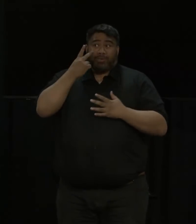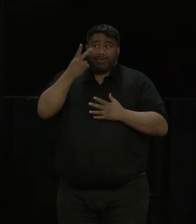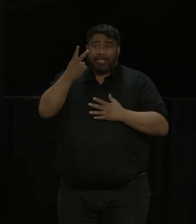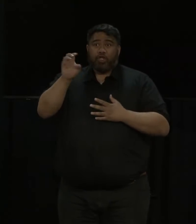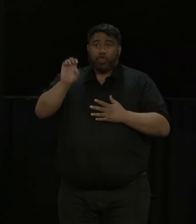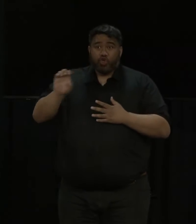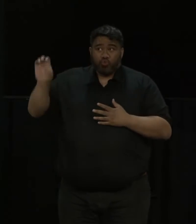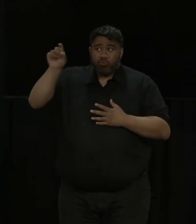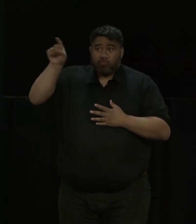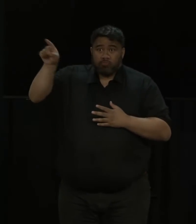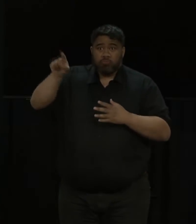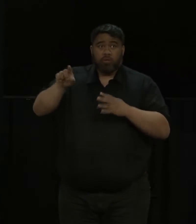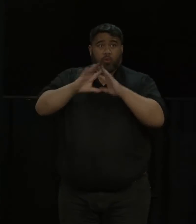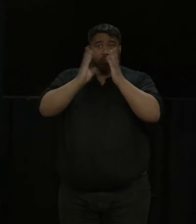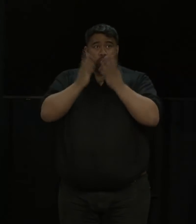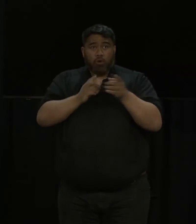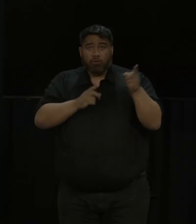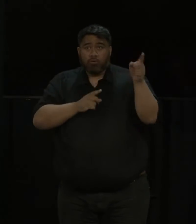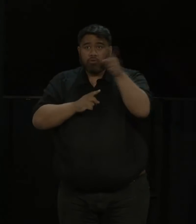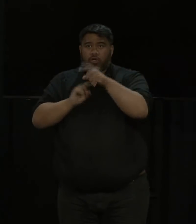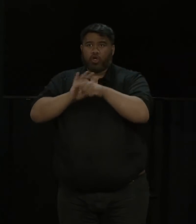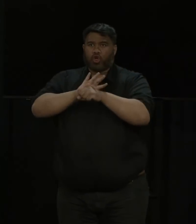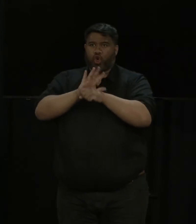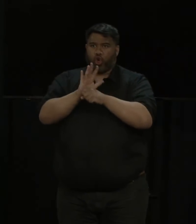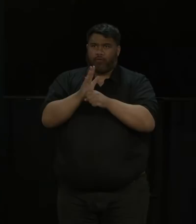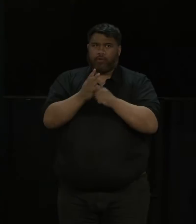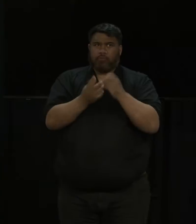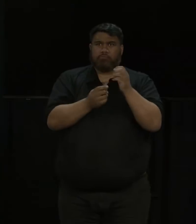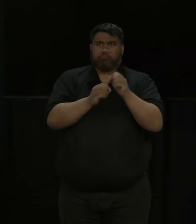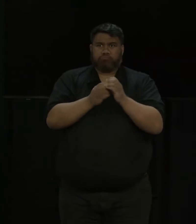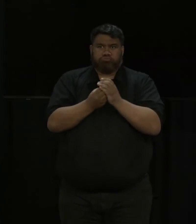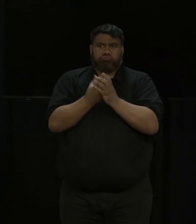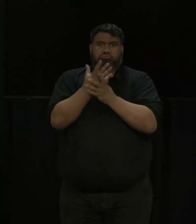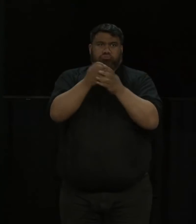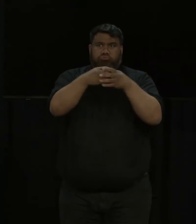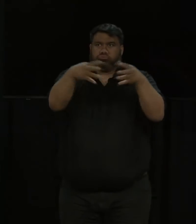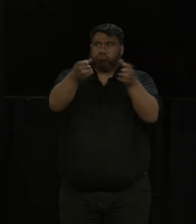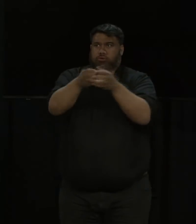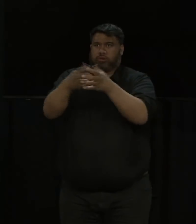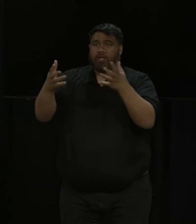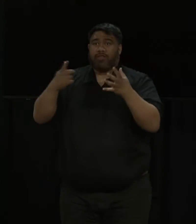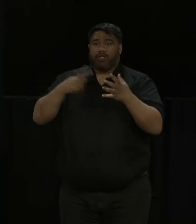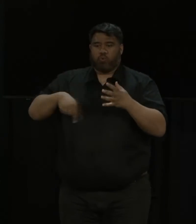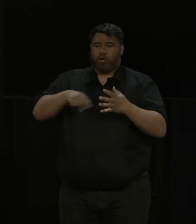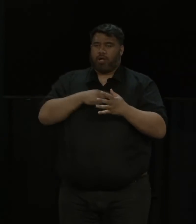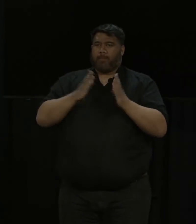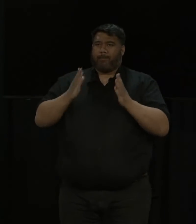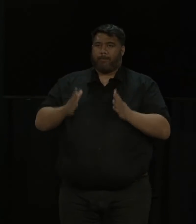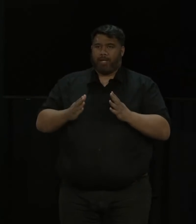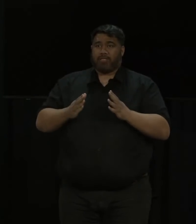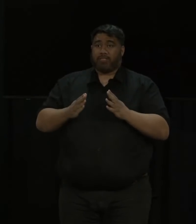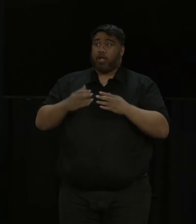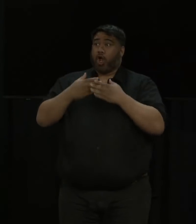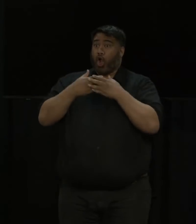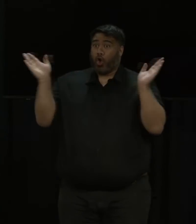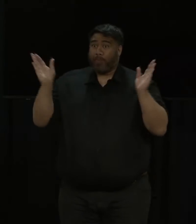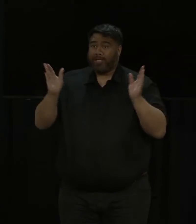There does continue to be a global pandemic with case numbers surging in Europe and other parts of the world so we